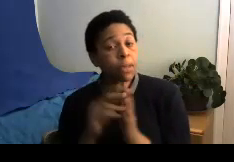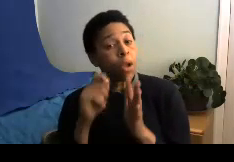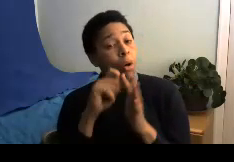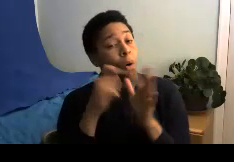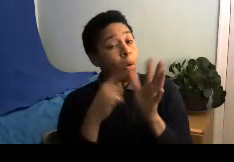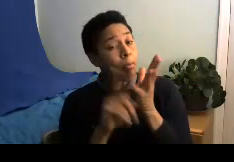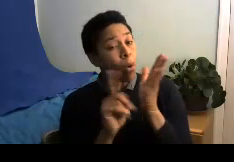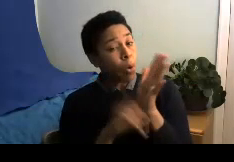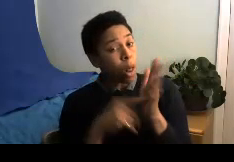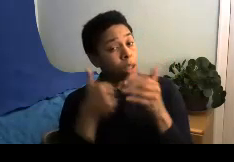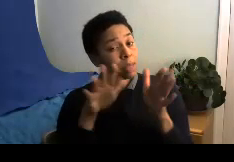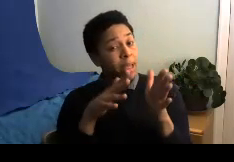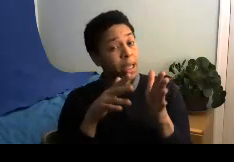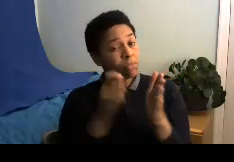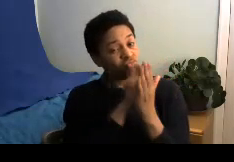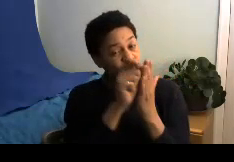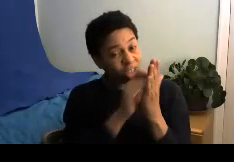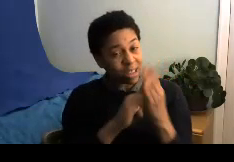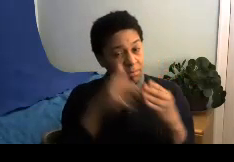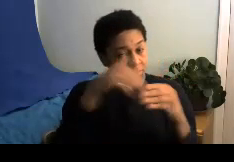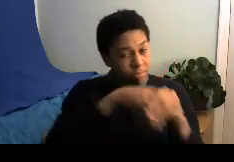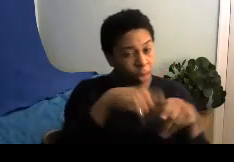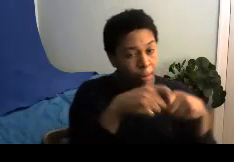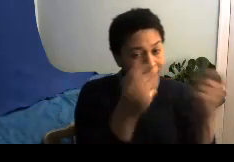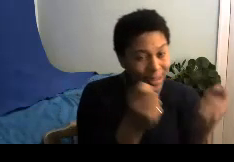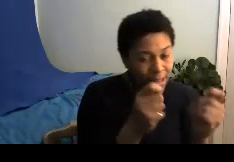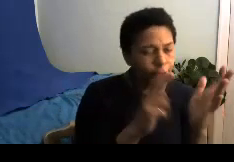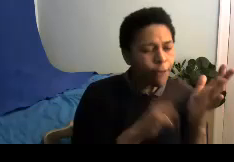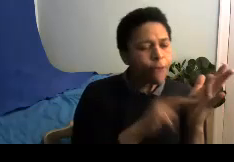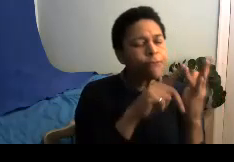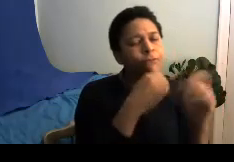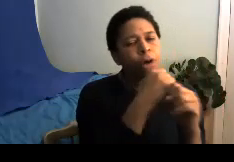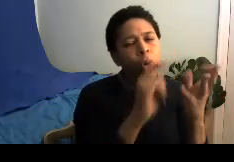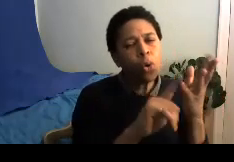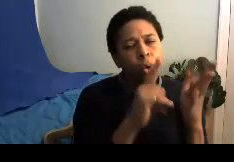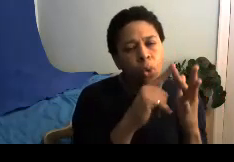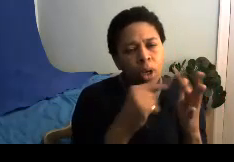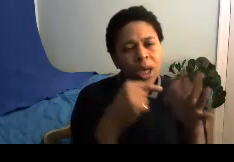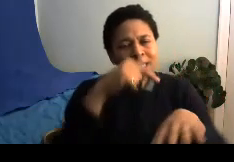The Face, Vogue, Times Literary Supplement, and Brixton Review